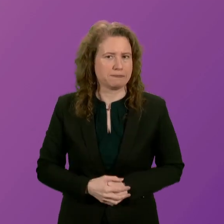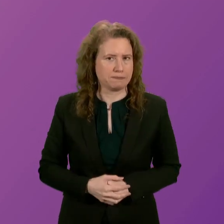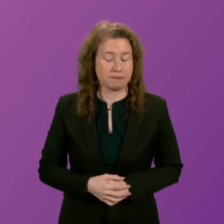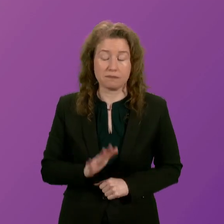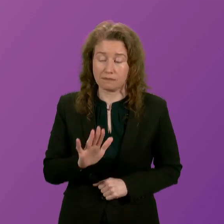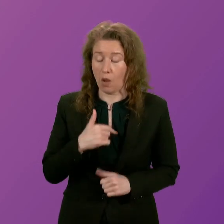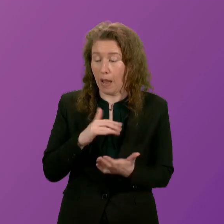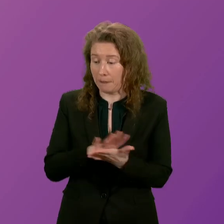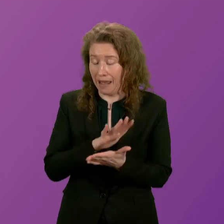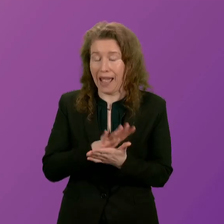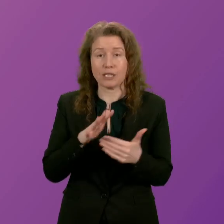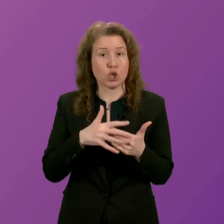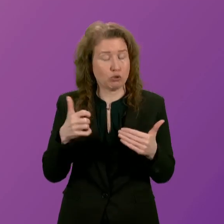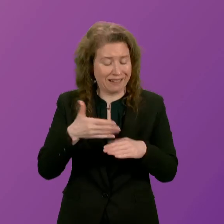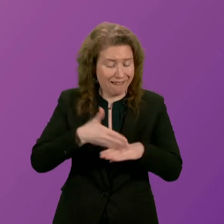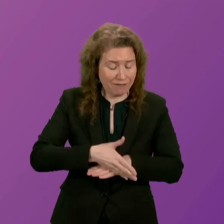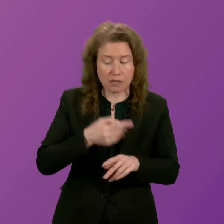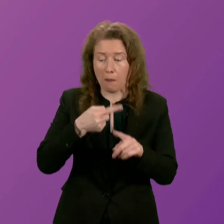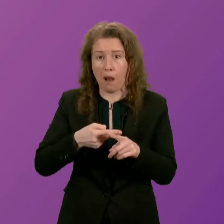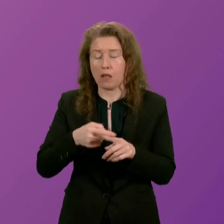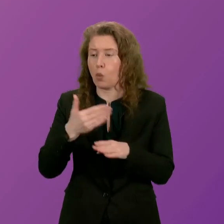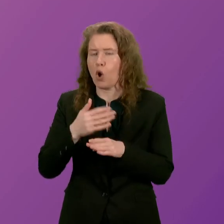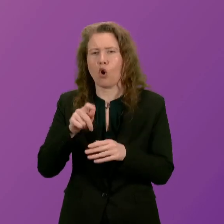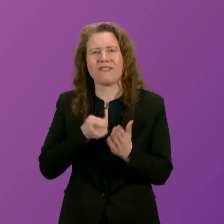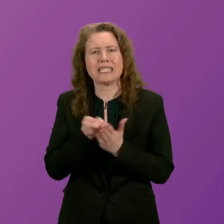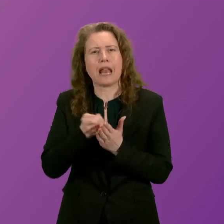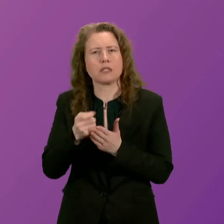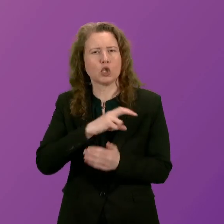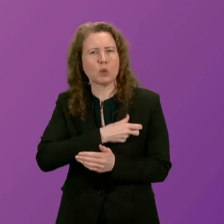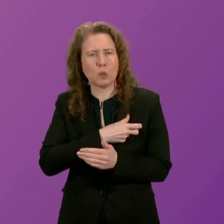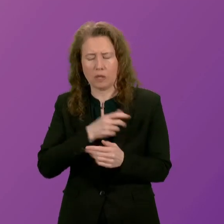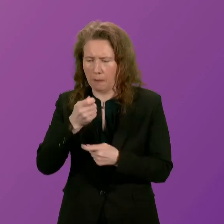I am glad that the Greens’ efforts and the work of tenants unions have resulted in a housing bill